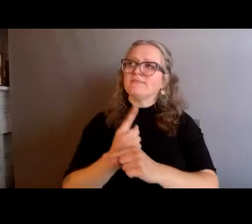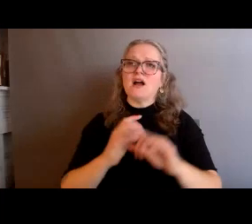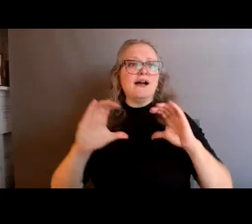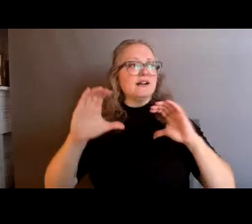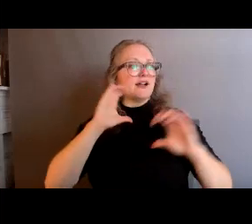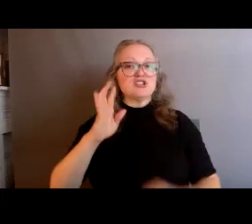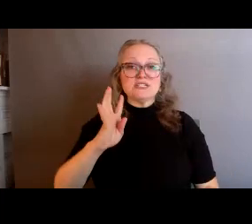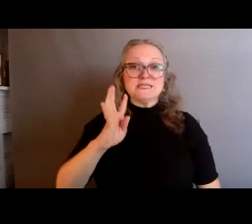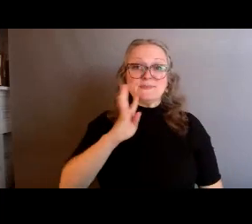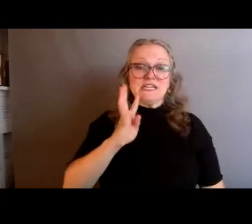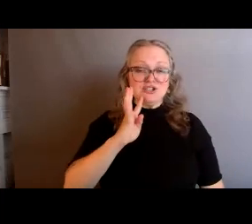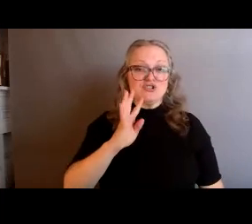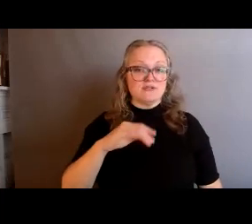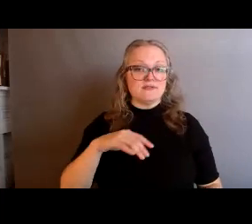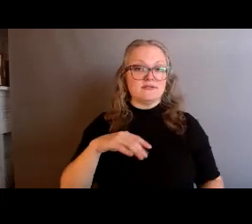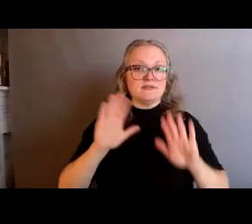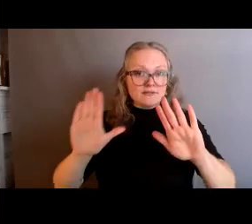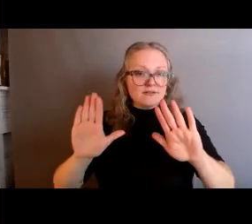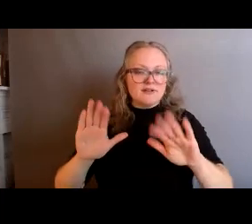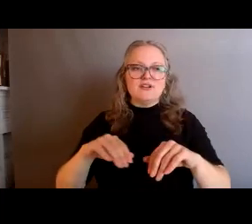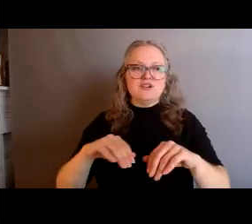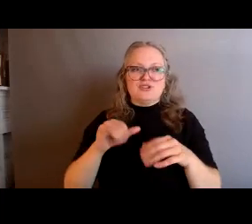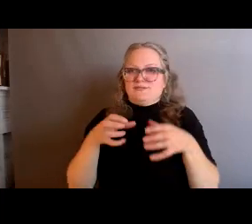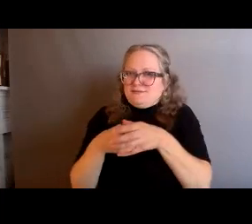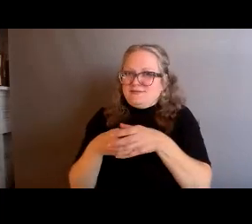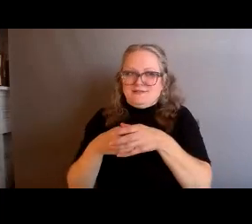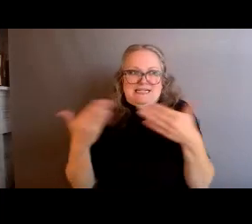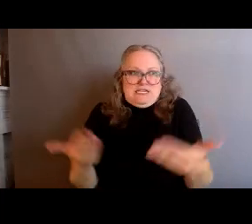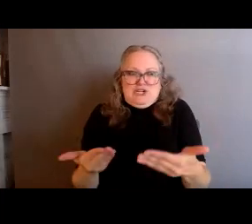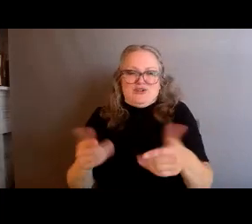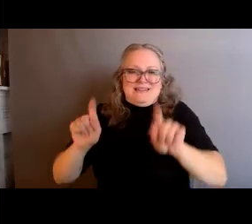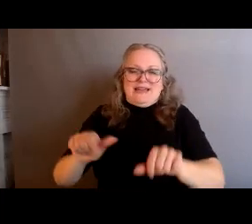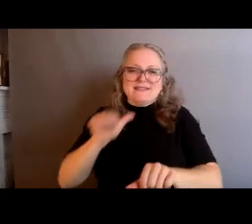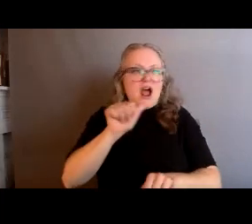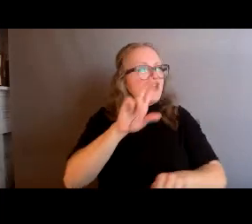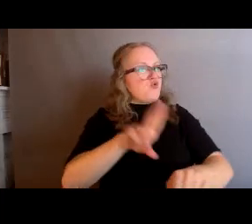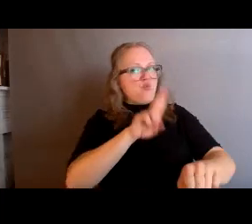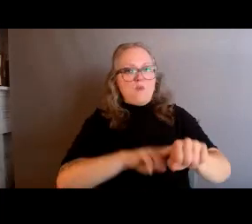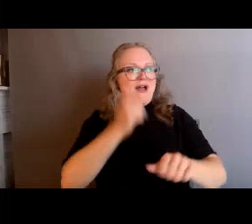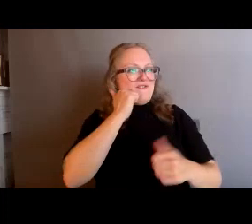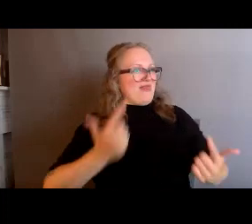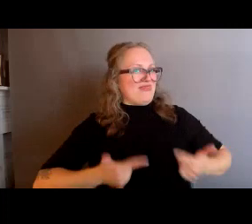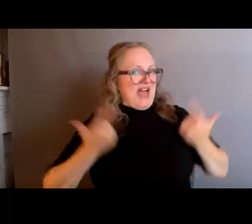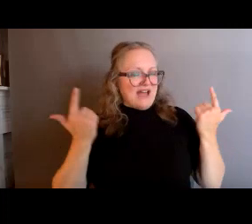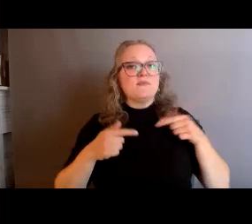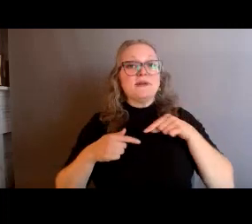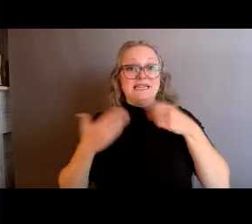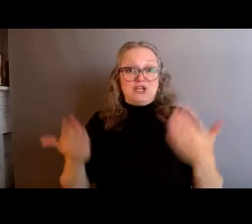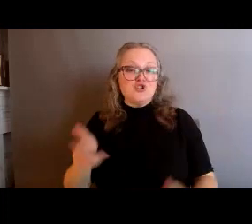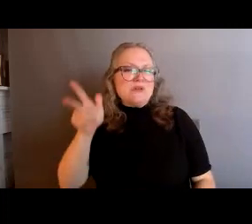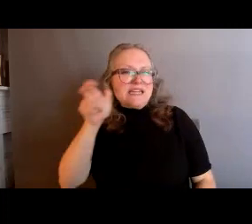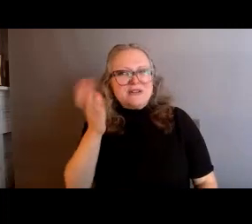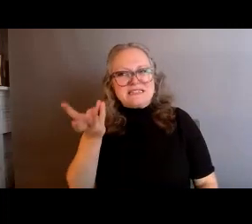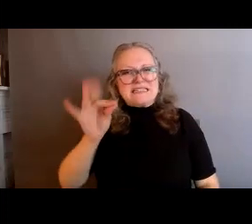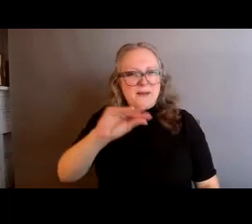isolation, not in running speech but in isolation, you hear it at a 68% level. Like if I said, say,